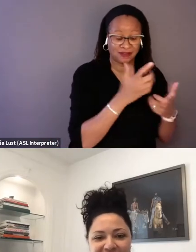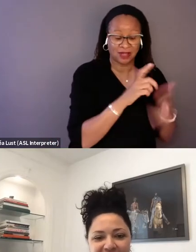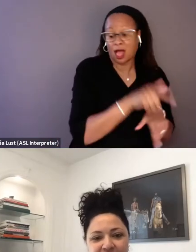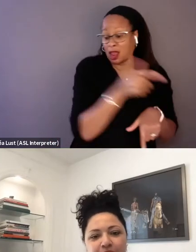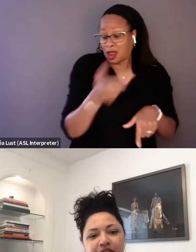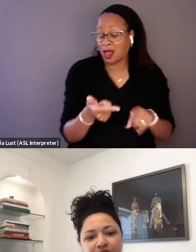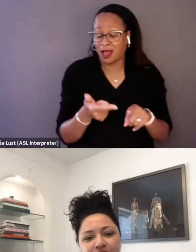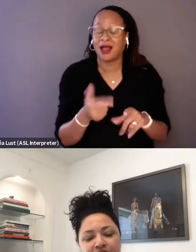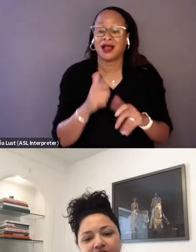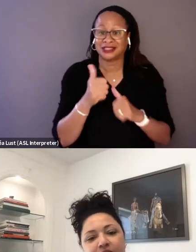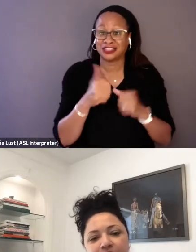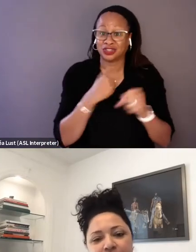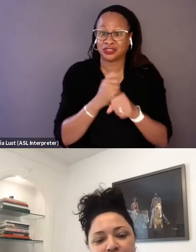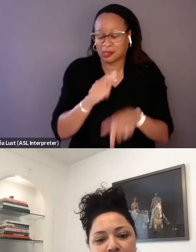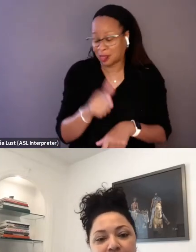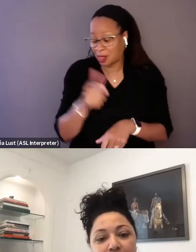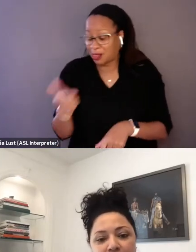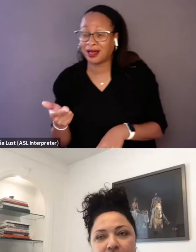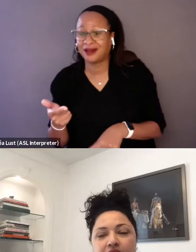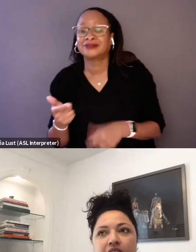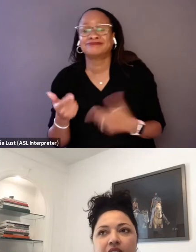at the end of the episode for the next episode to pick up on.